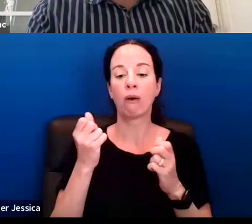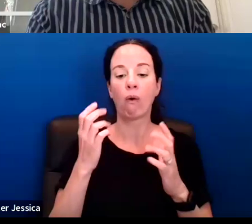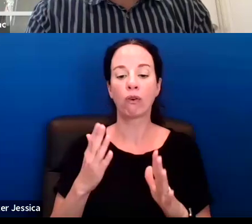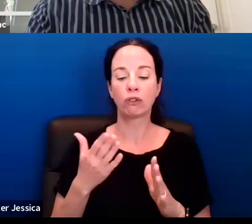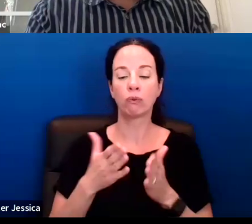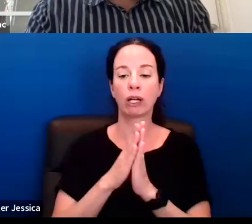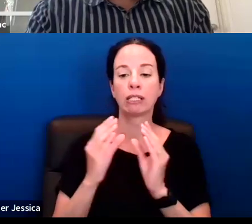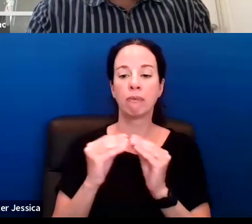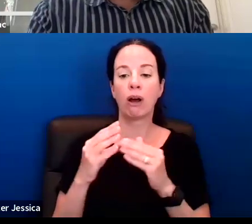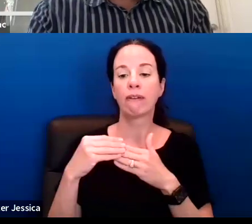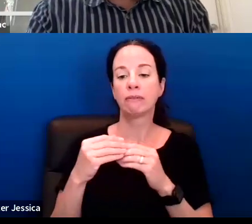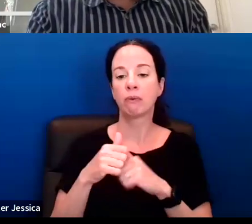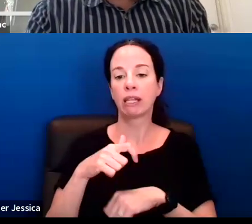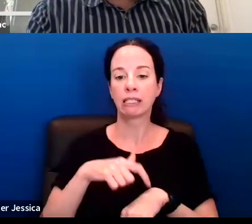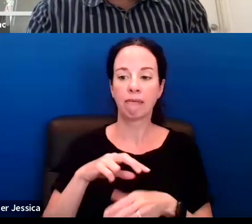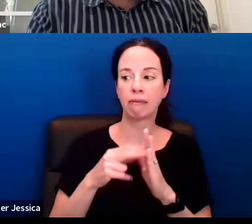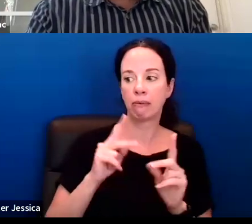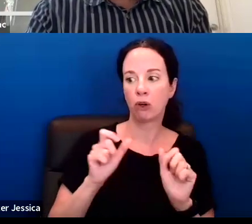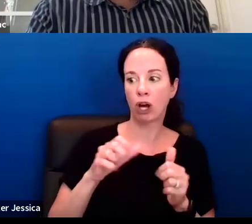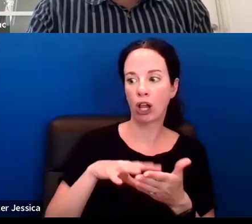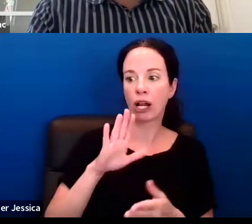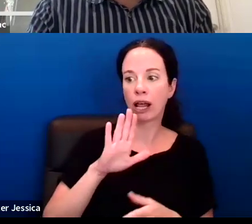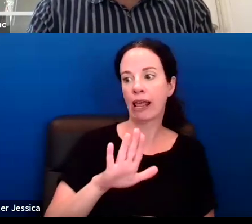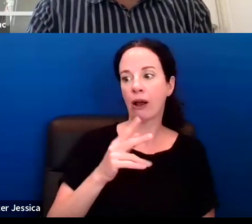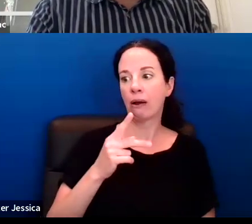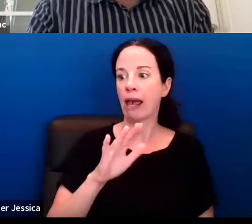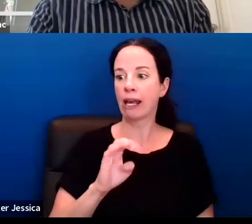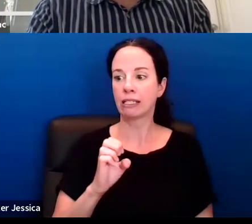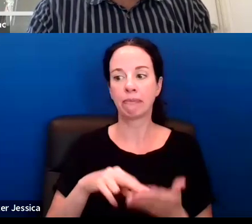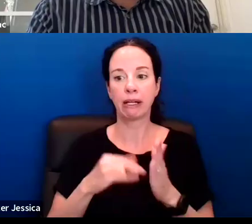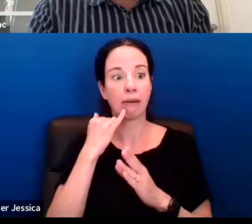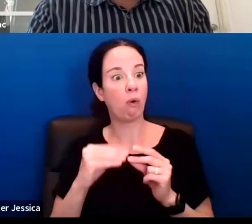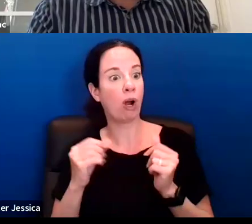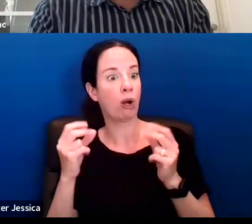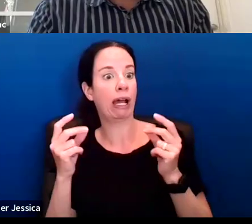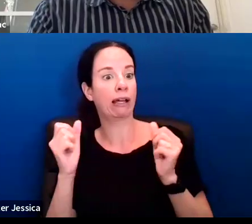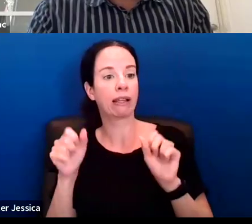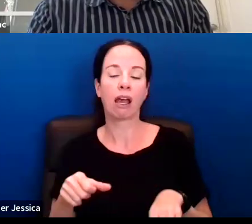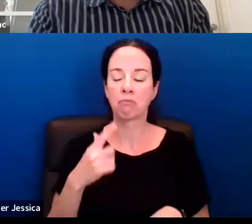where learners could learn at their own pace, and if they wanted to do it quicker, they could. So,